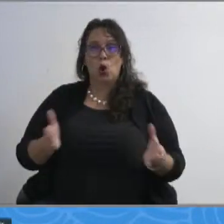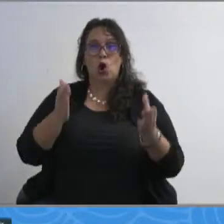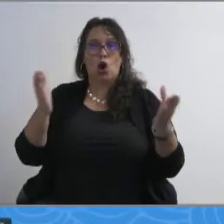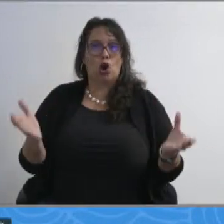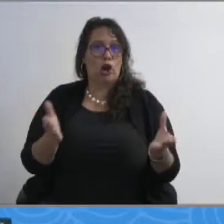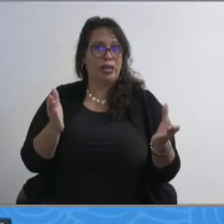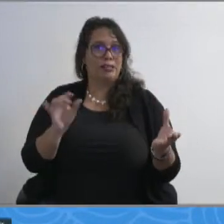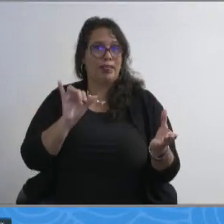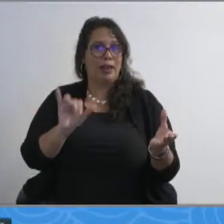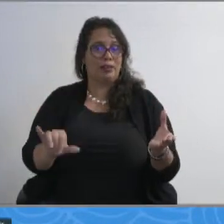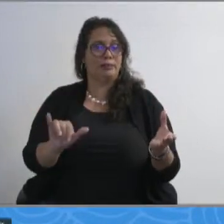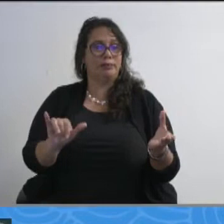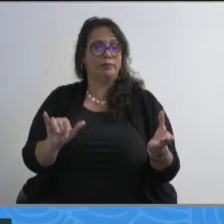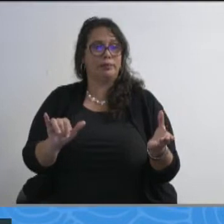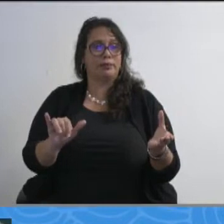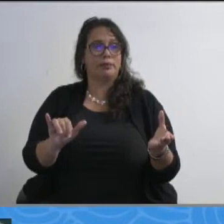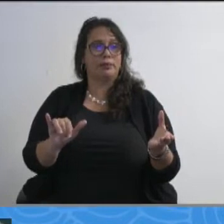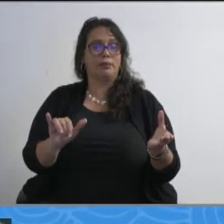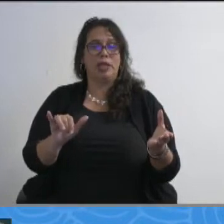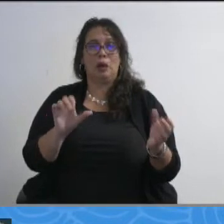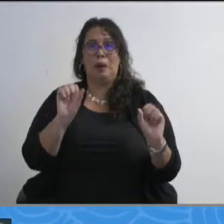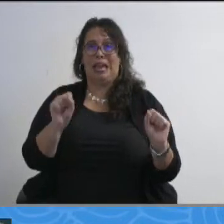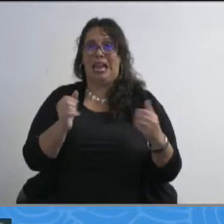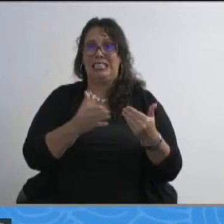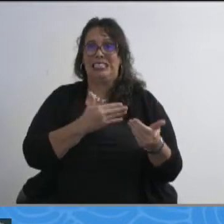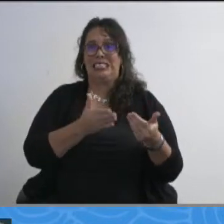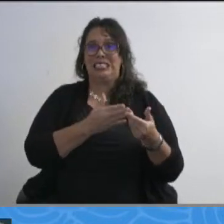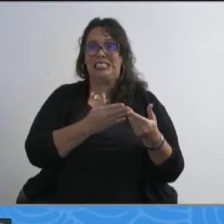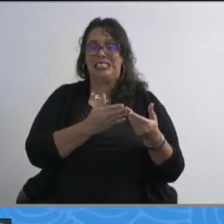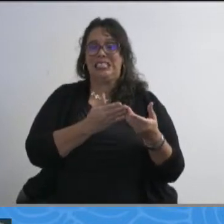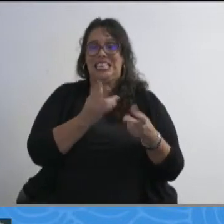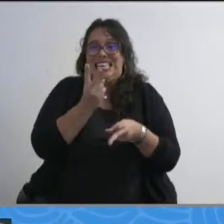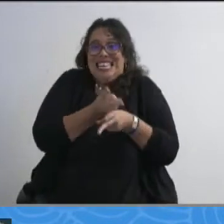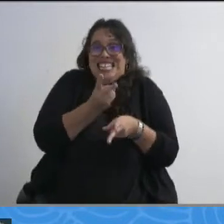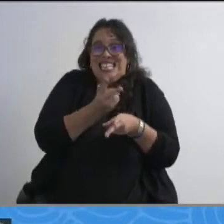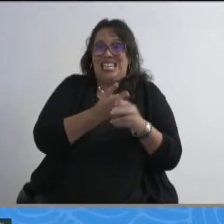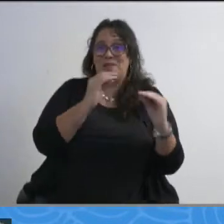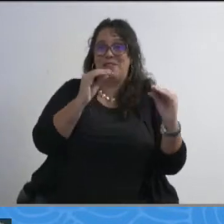so that we can easily keep a teacher in their same role,